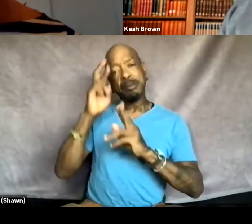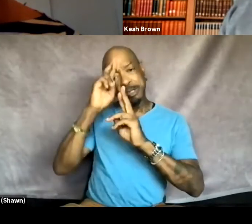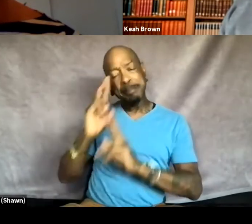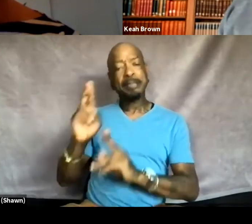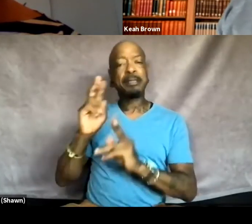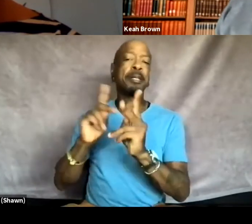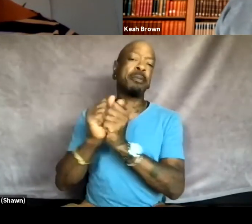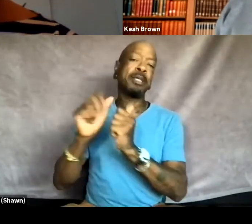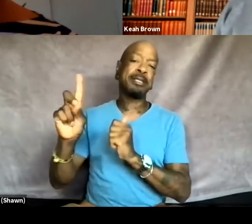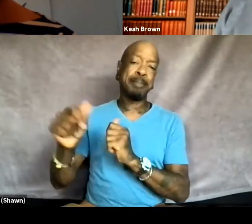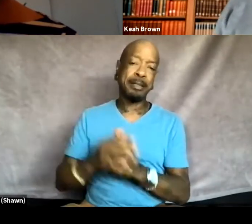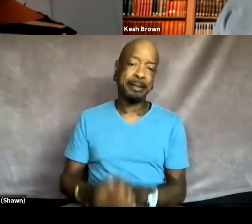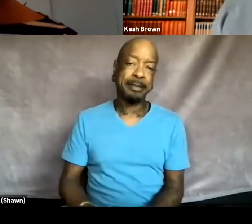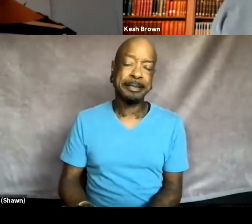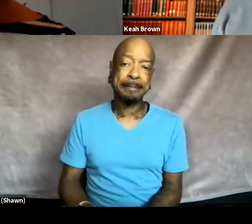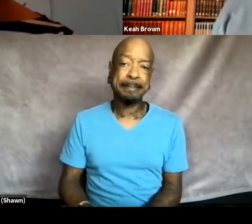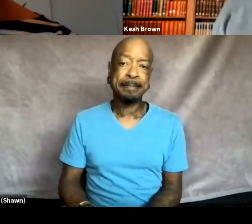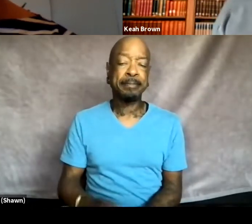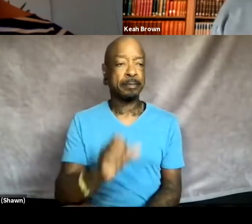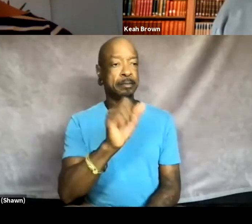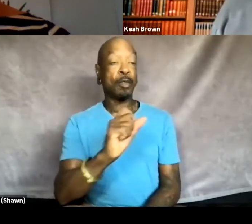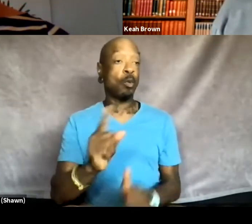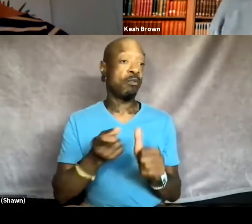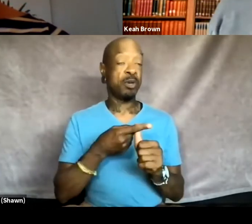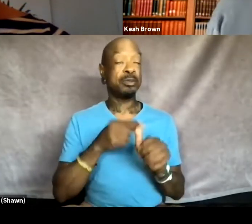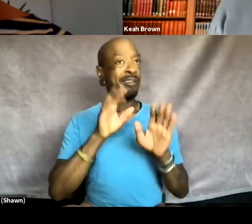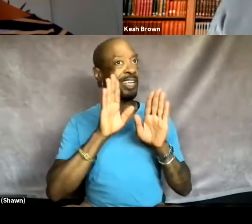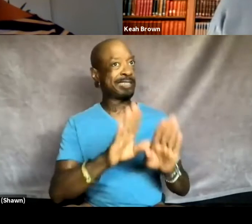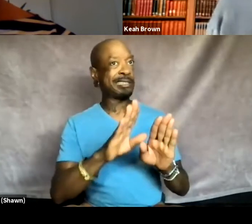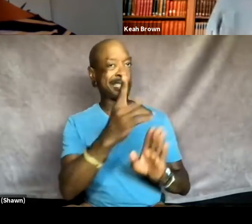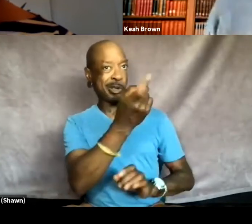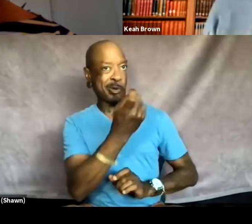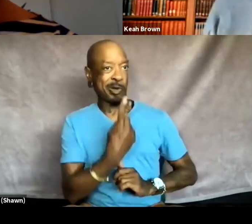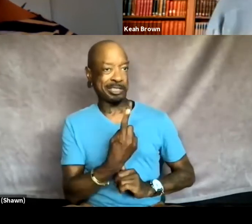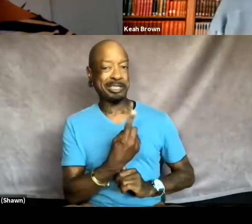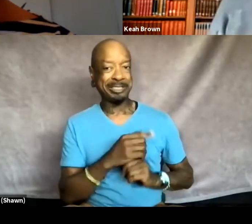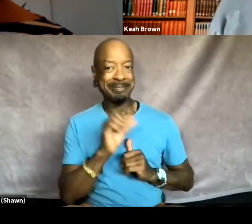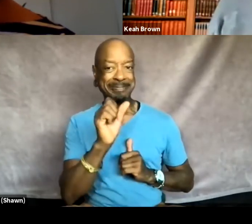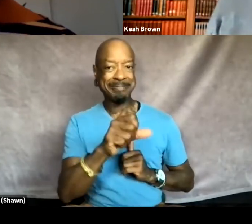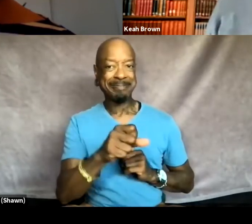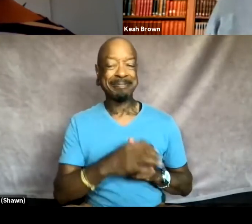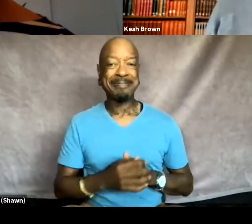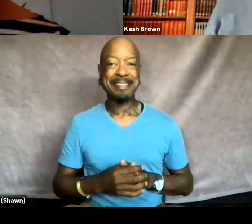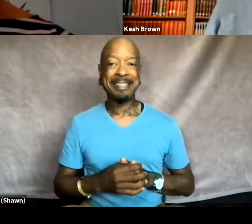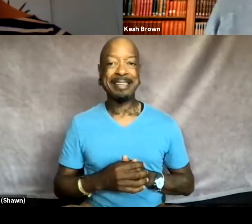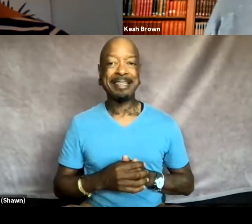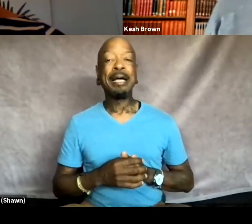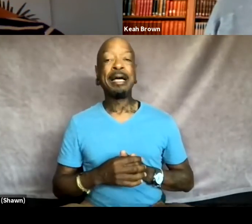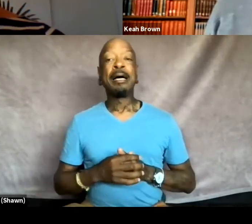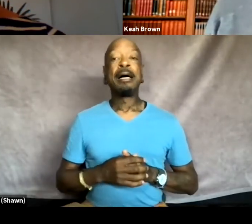Keah Brown: yeah I mean oh first all fantastic question CP squad um but also, I think.